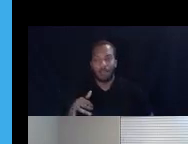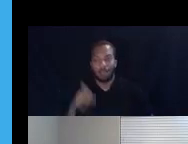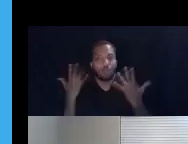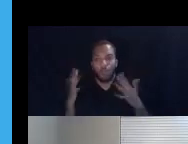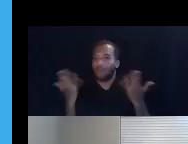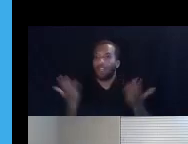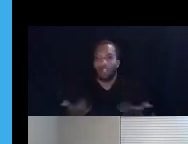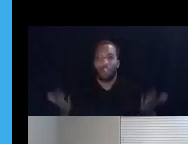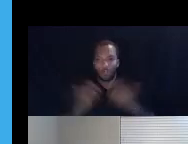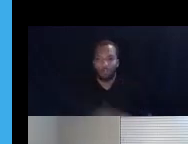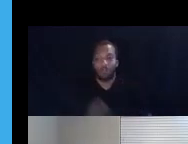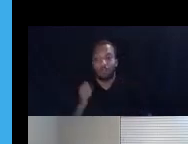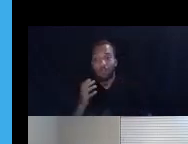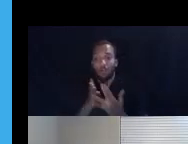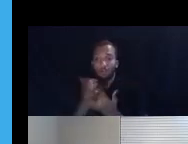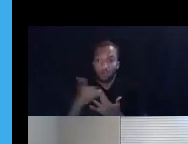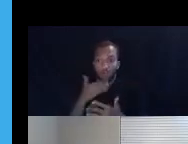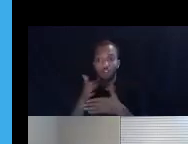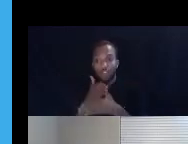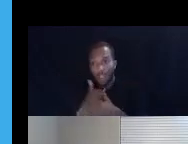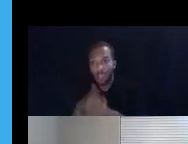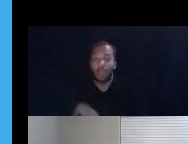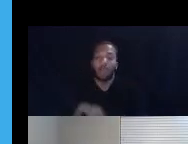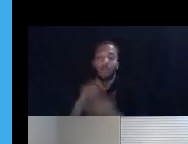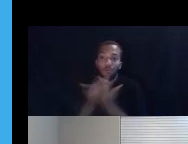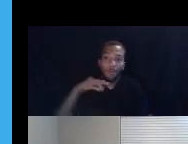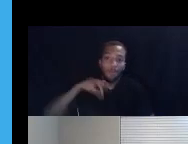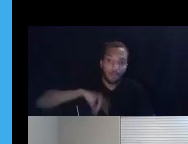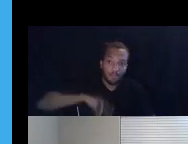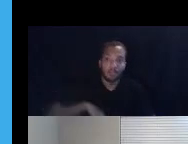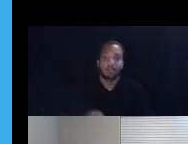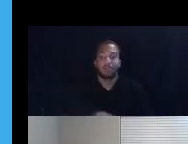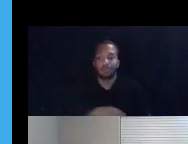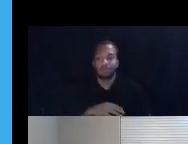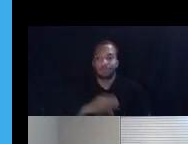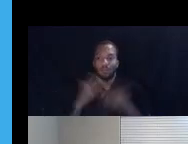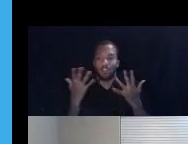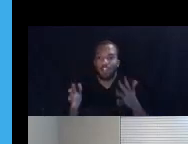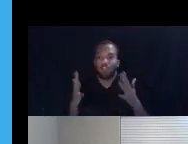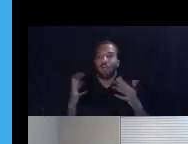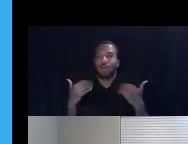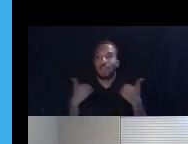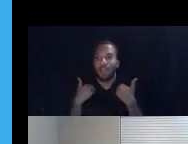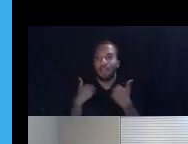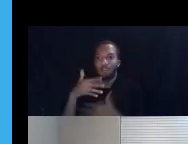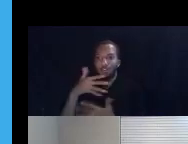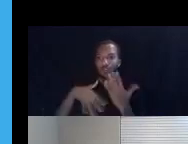So through share, through those new benefits, there's also a social emotional health metric